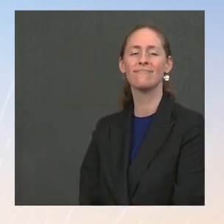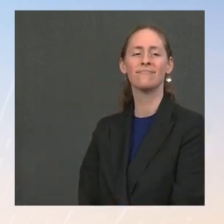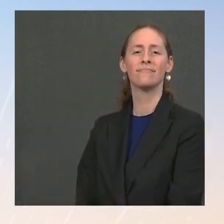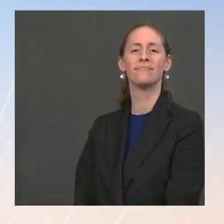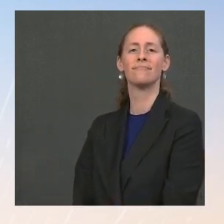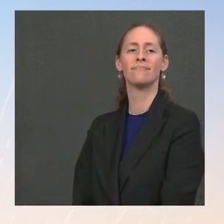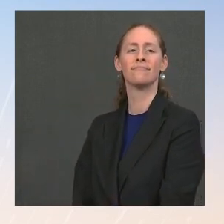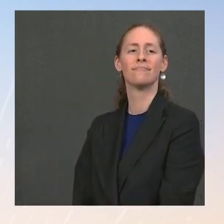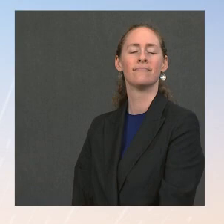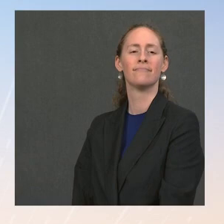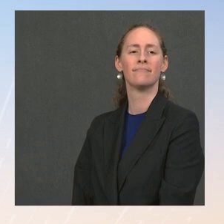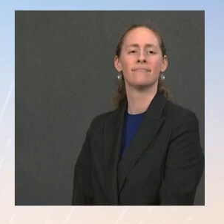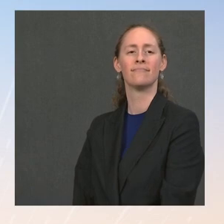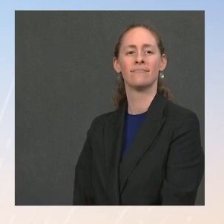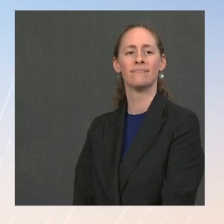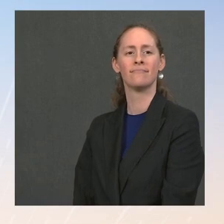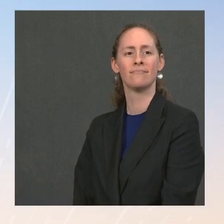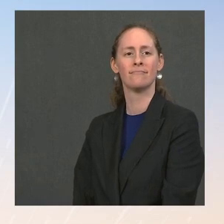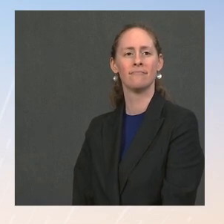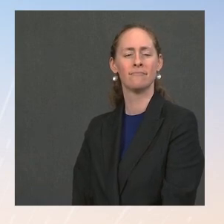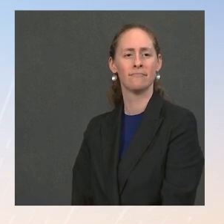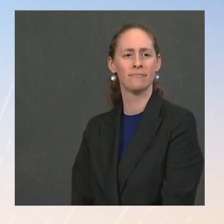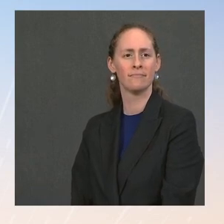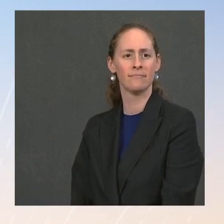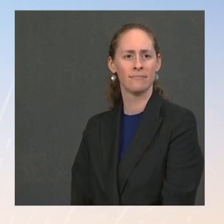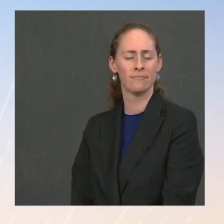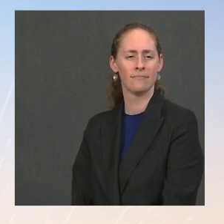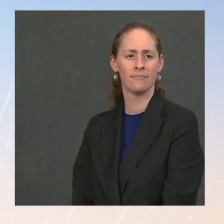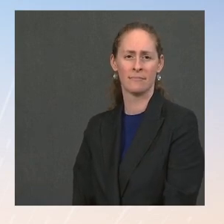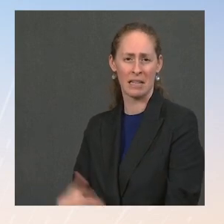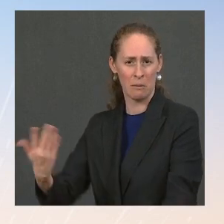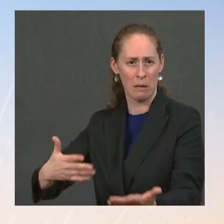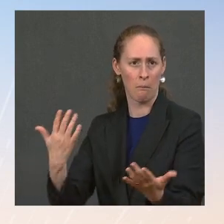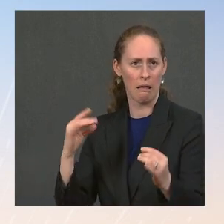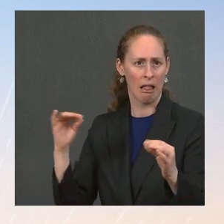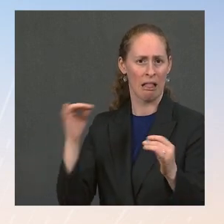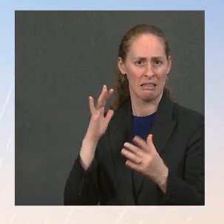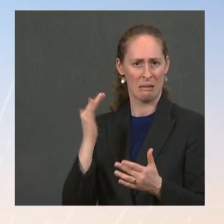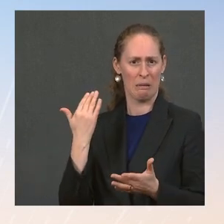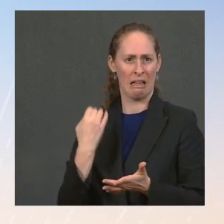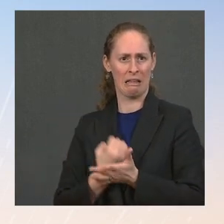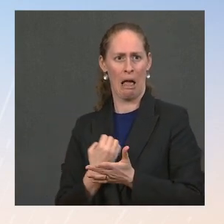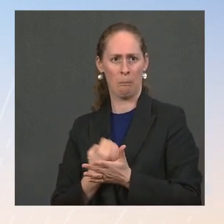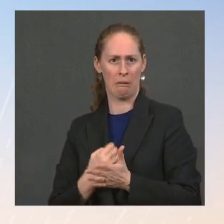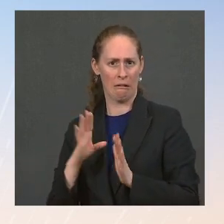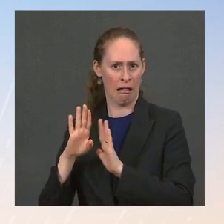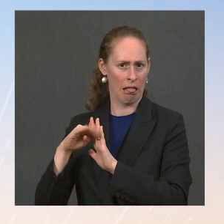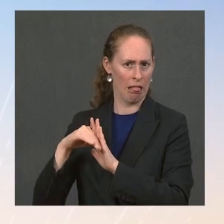that perhaps the recovery is not going at the pace that it should be? Ms. Psaki: I don't believe that's what economists are projecting at this point in time.